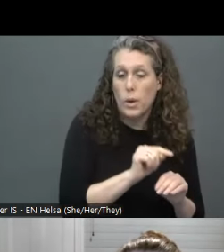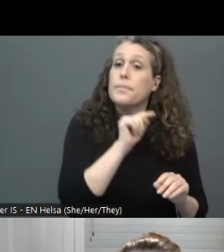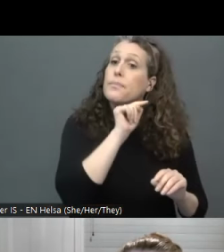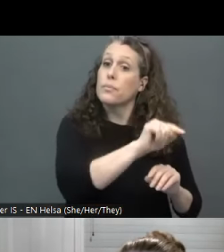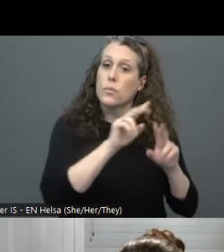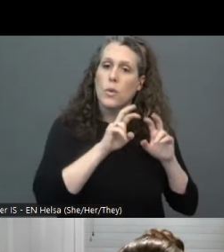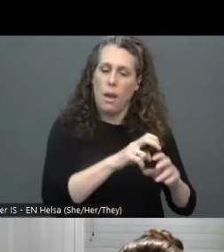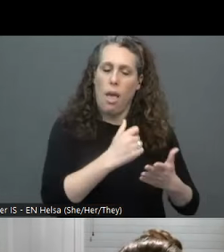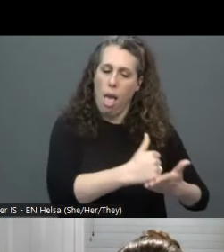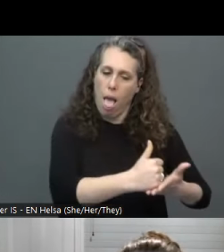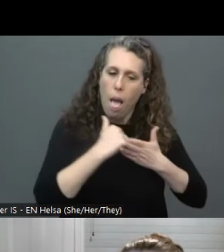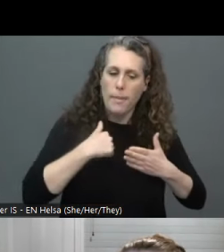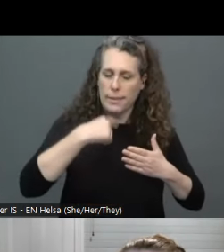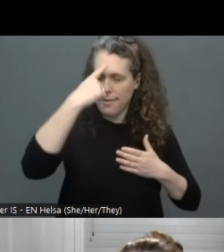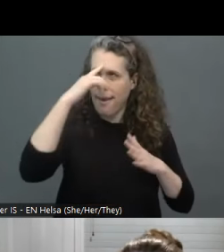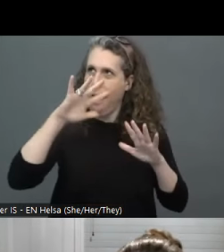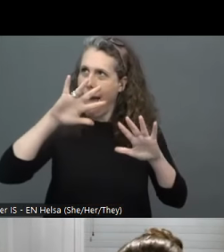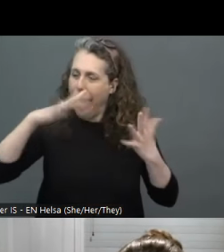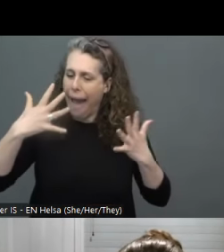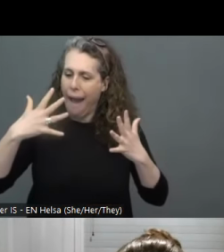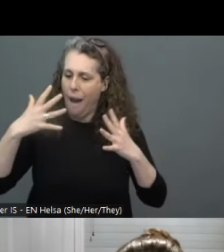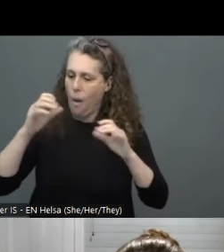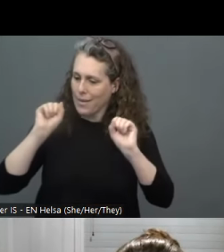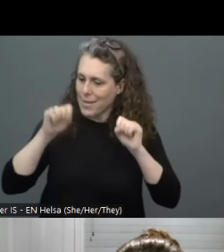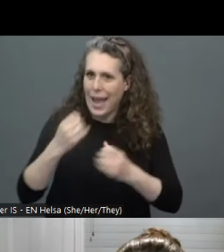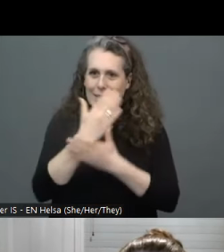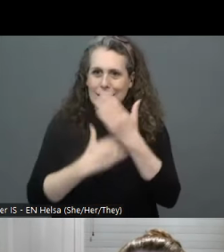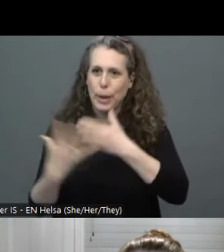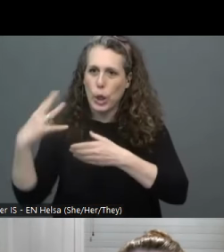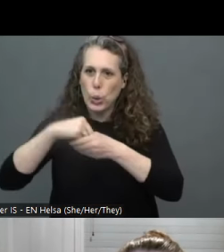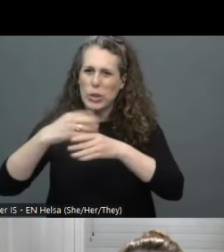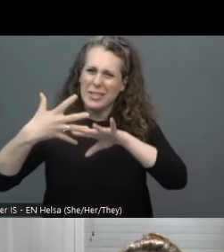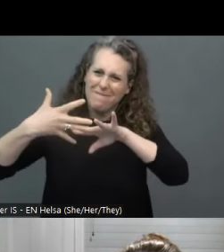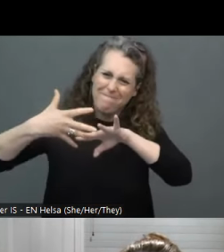term systematic or institutionalized approach to disability coordination.